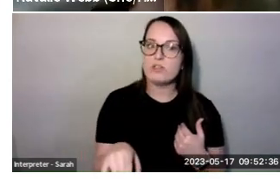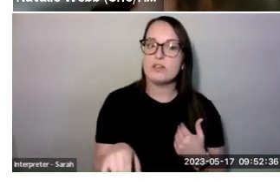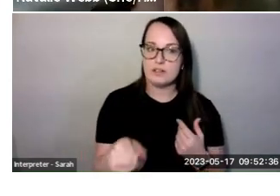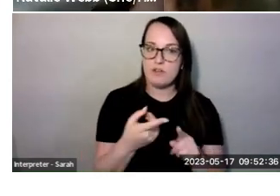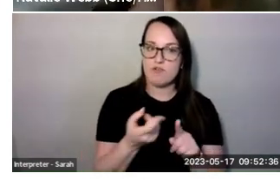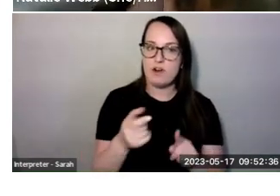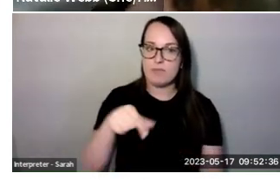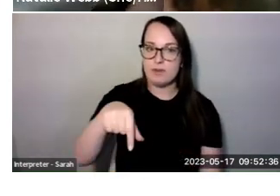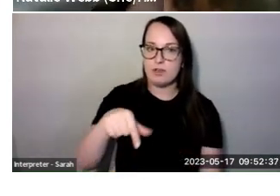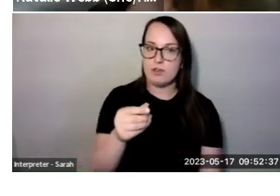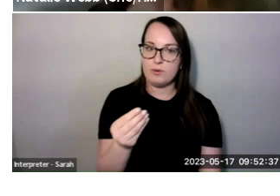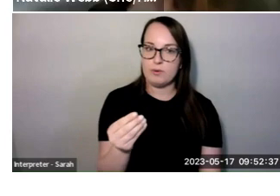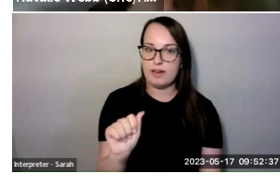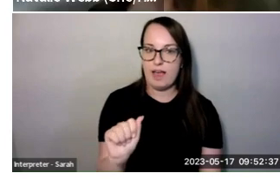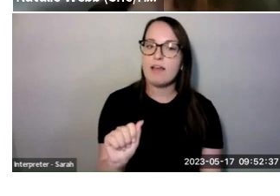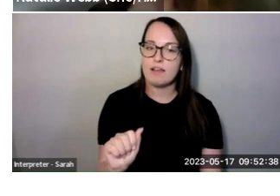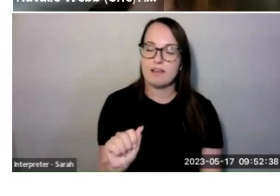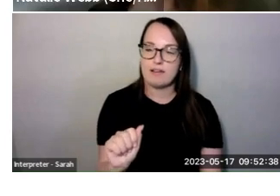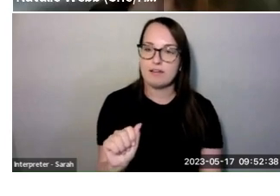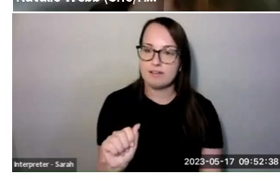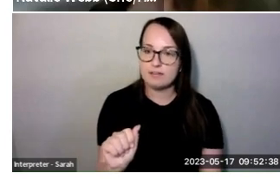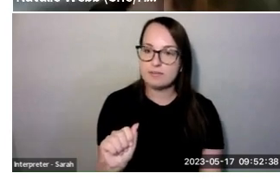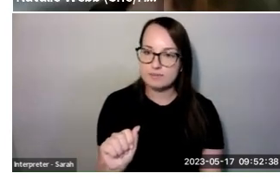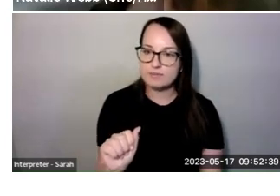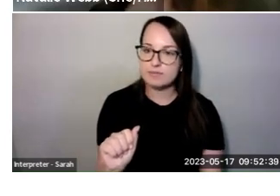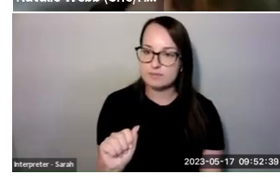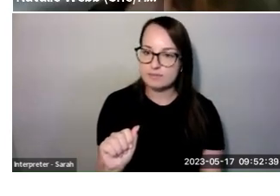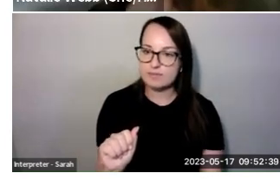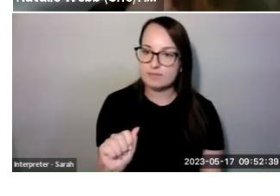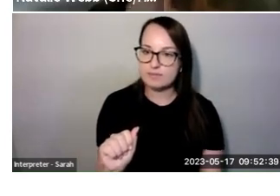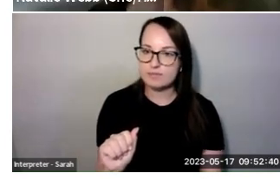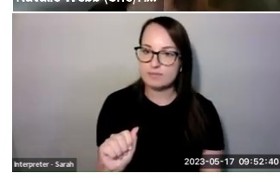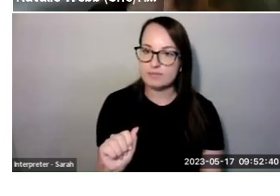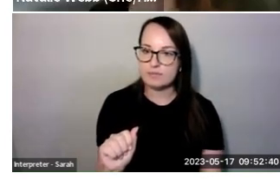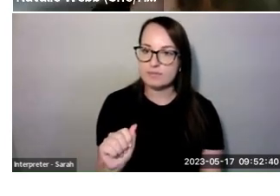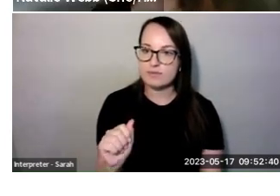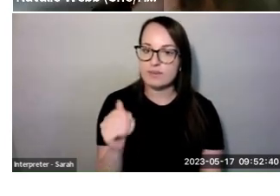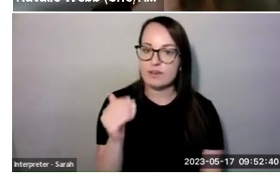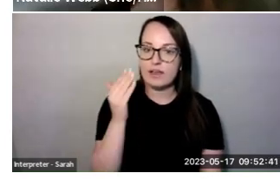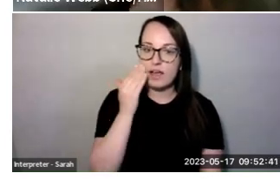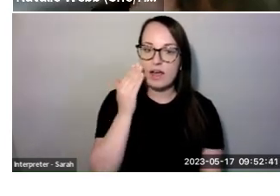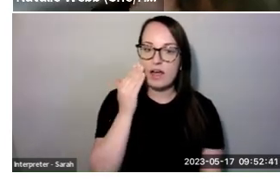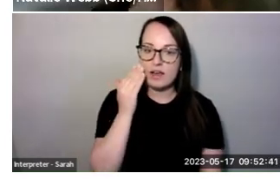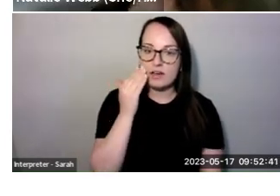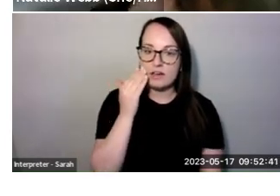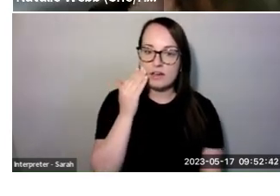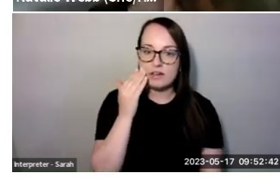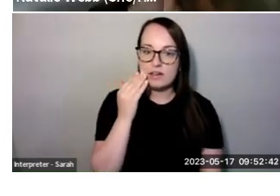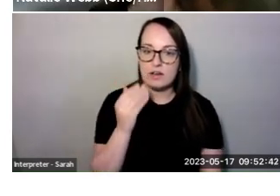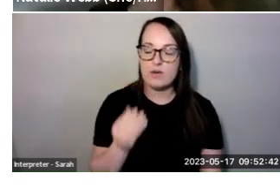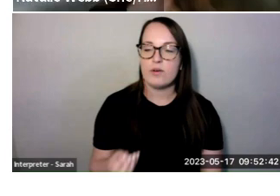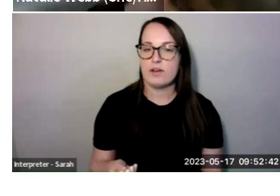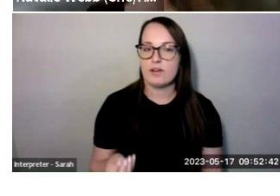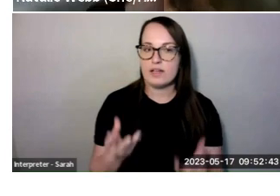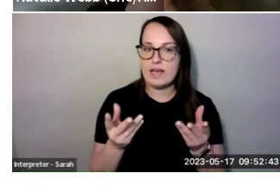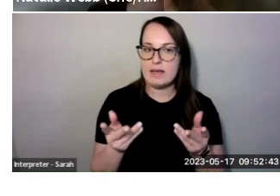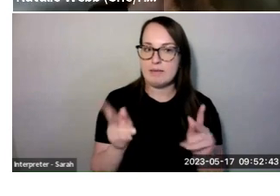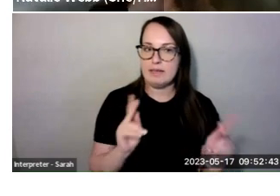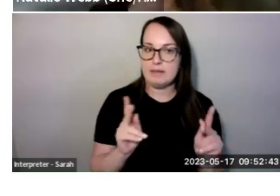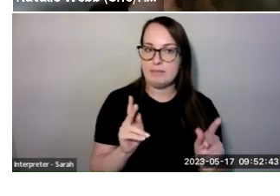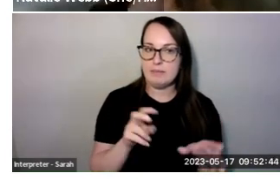Thank you guys. We have a question in the Q&A box.